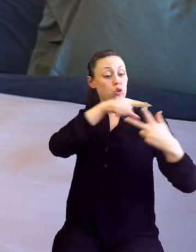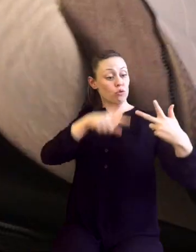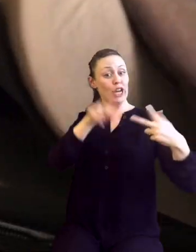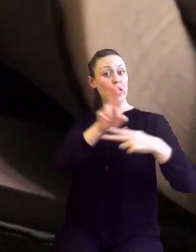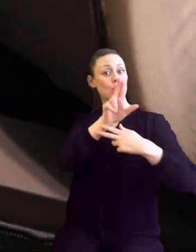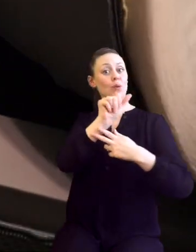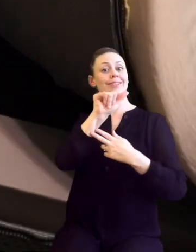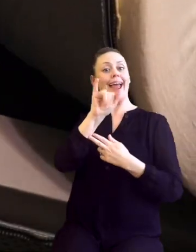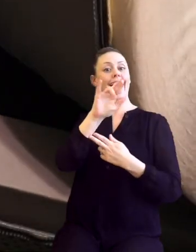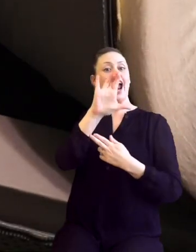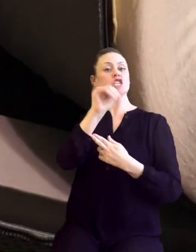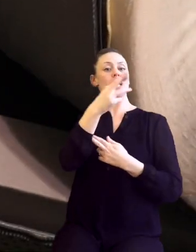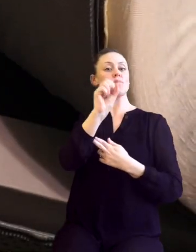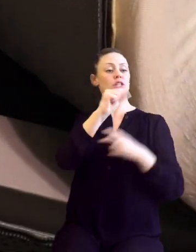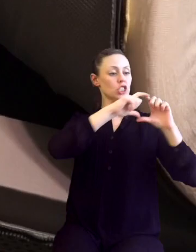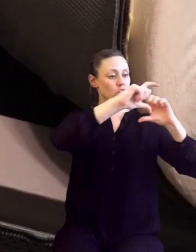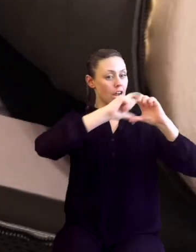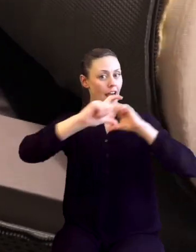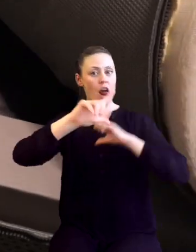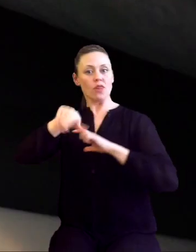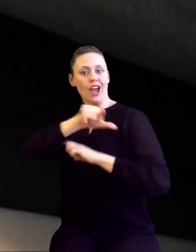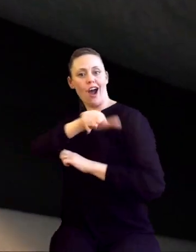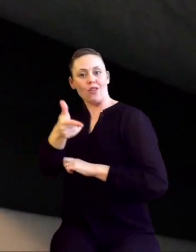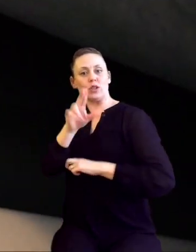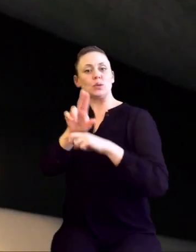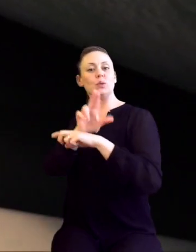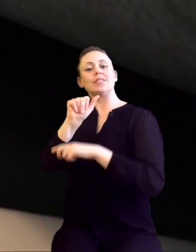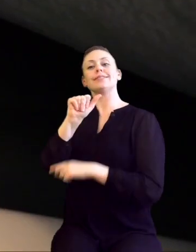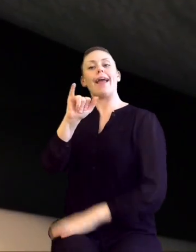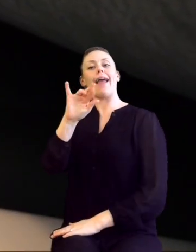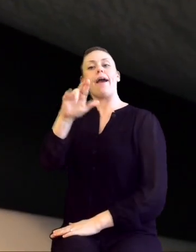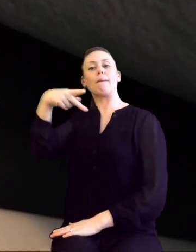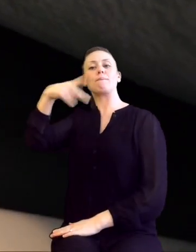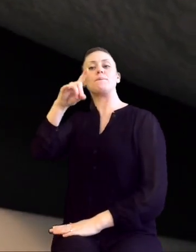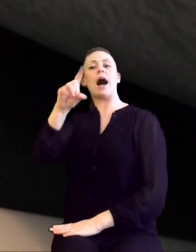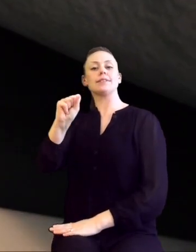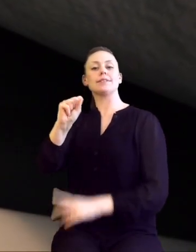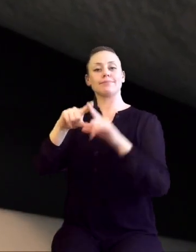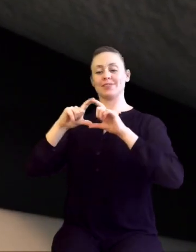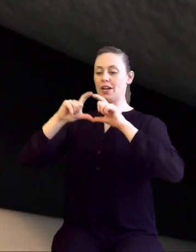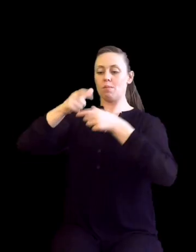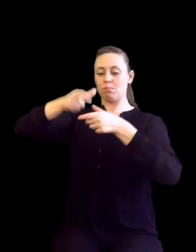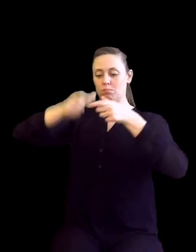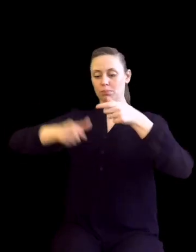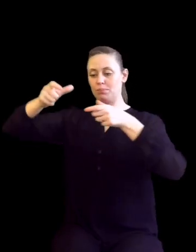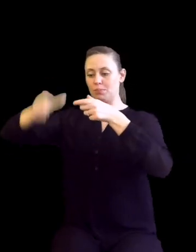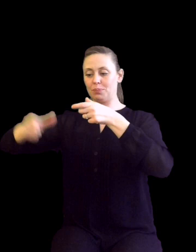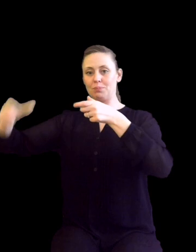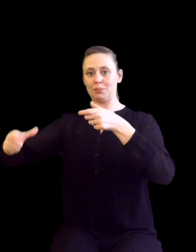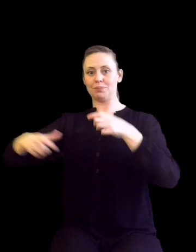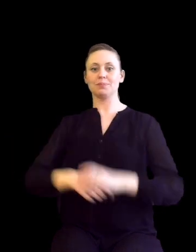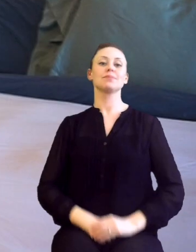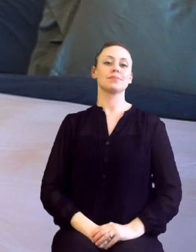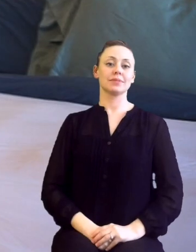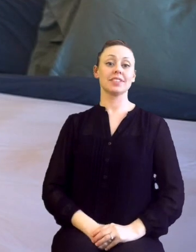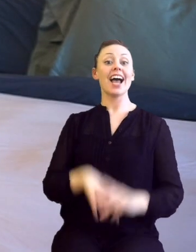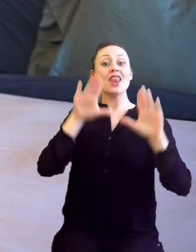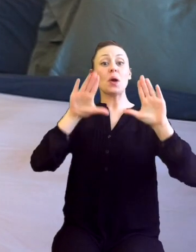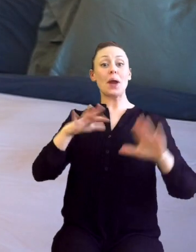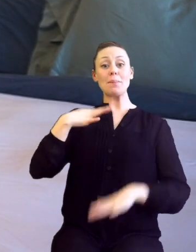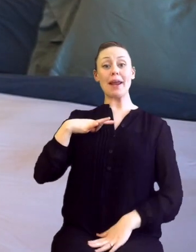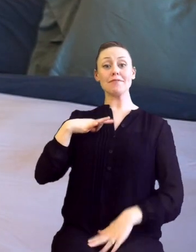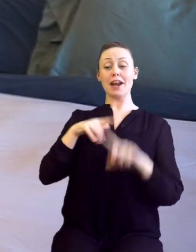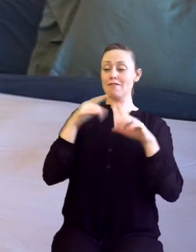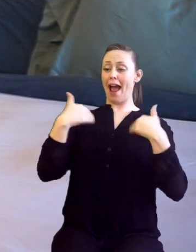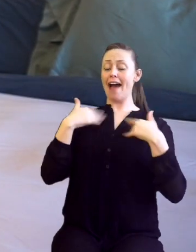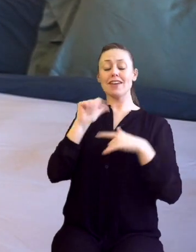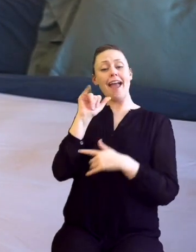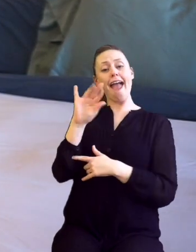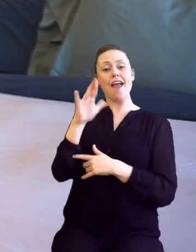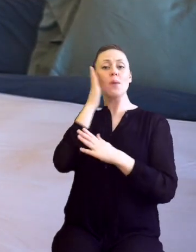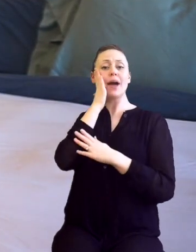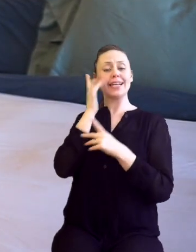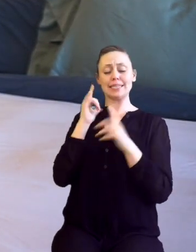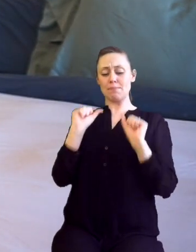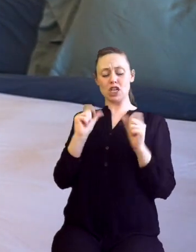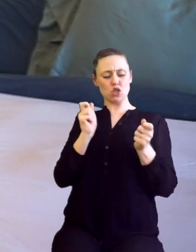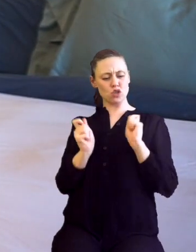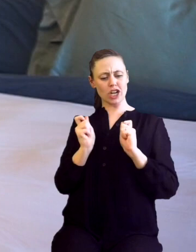A great benefit to having an air bed is the ability to adjust the firmness levels